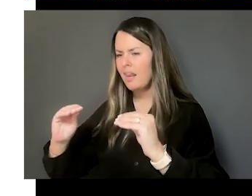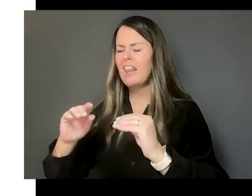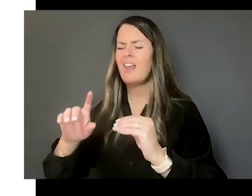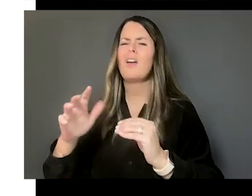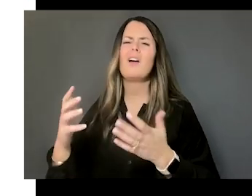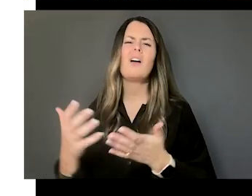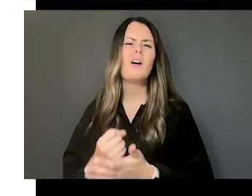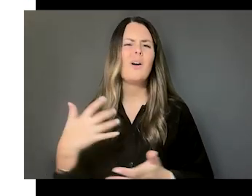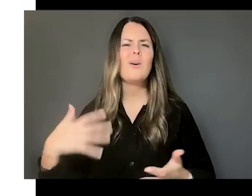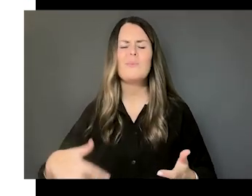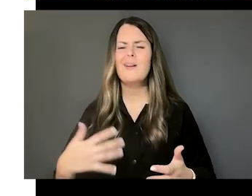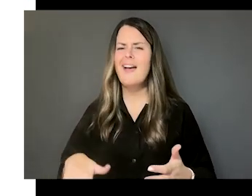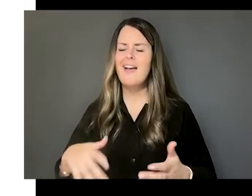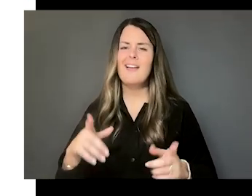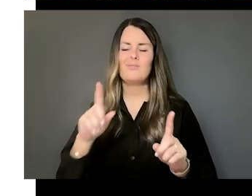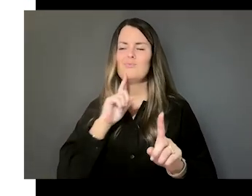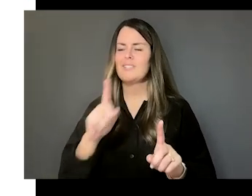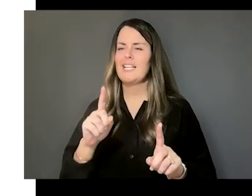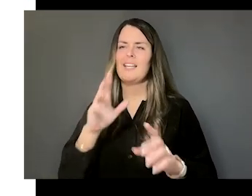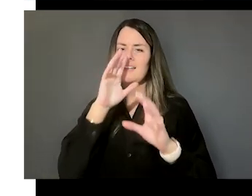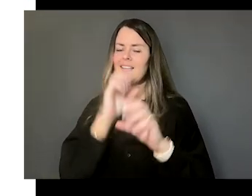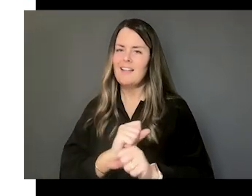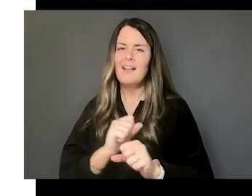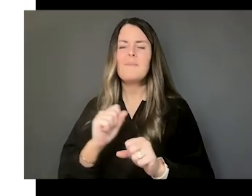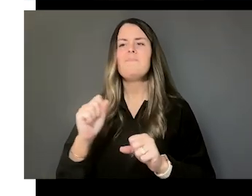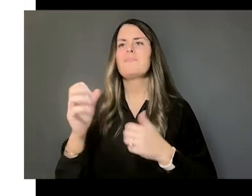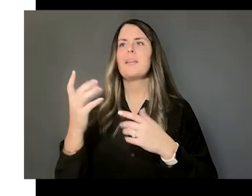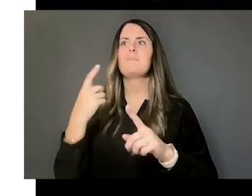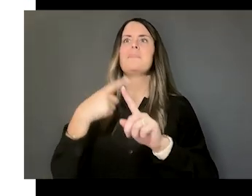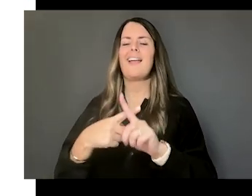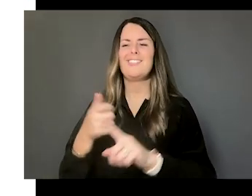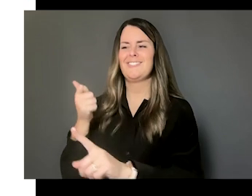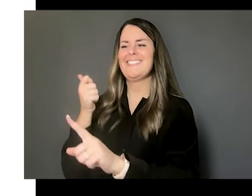and even the turnaround in her mindset as it pertained to the curriculum